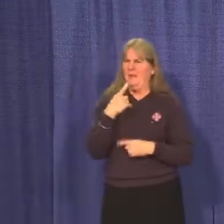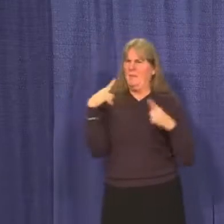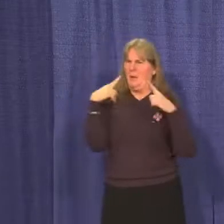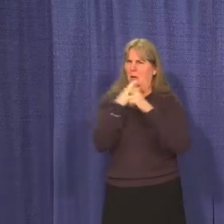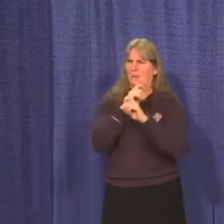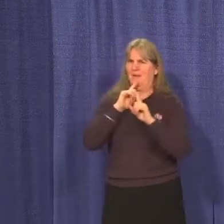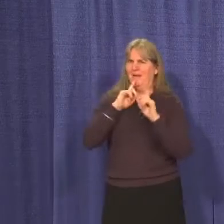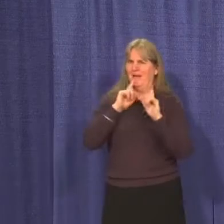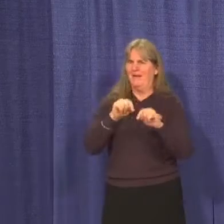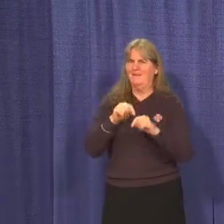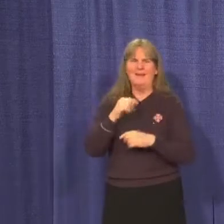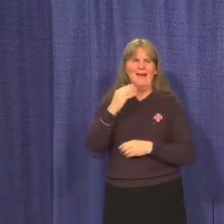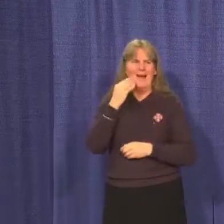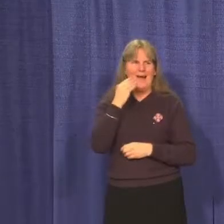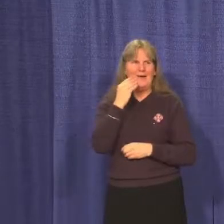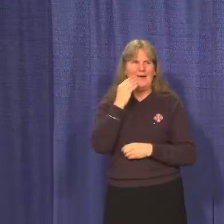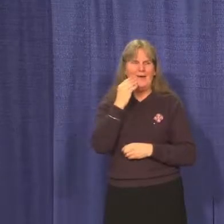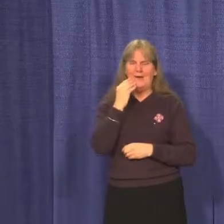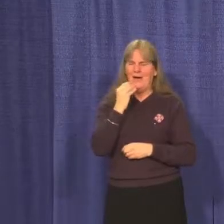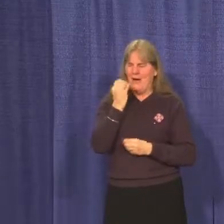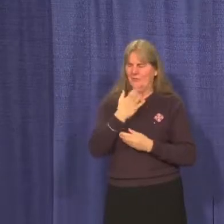I am told I need to hurry up a little bit...